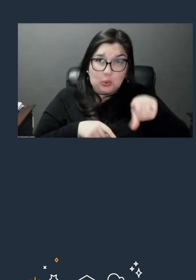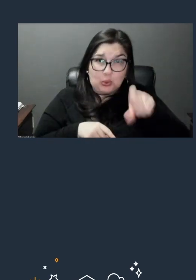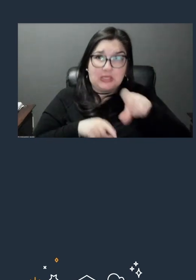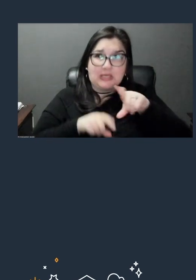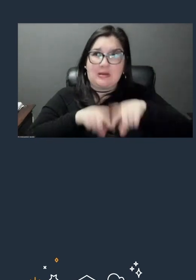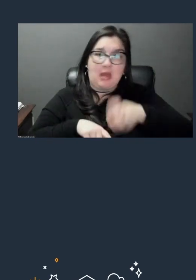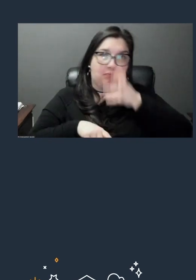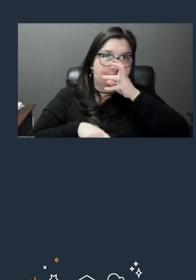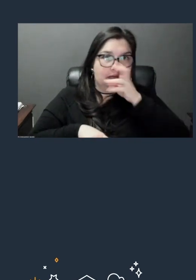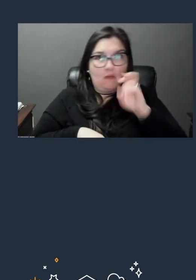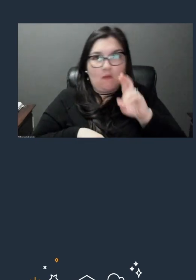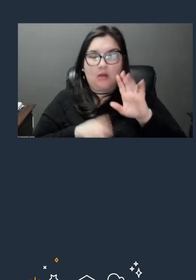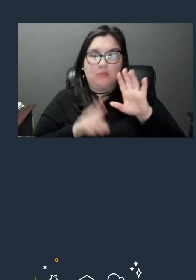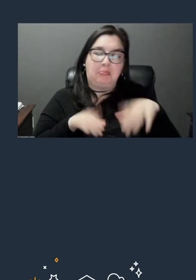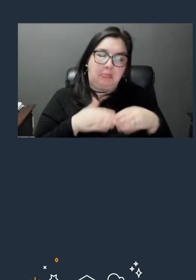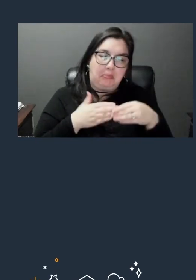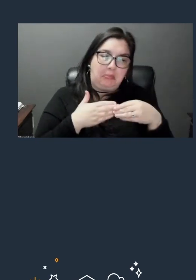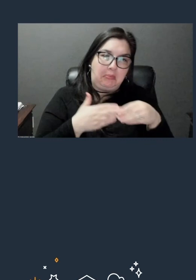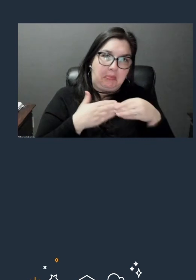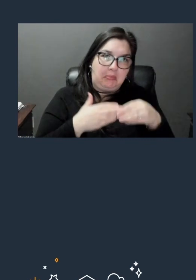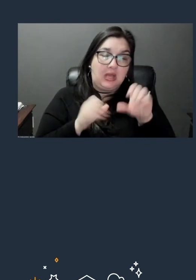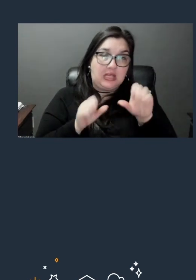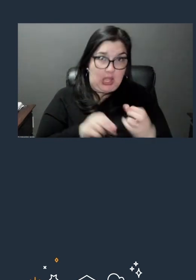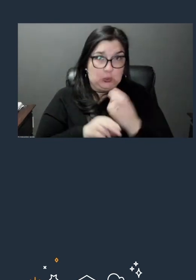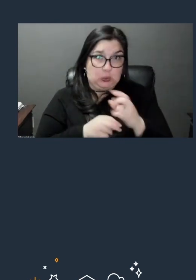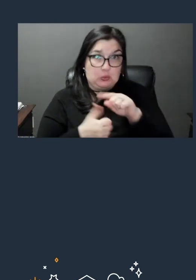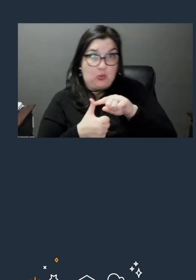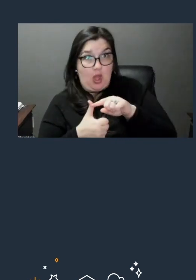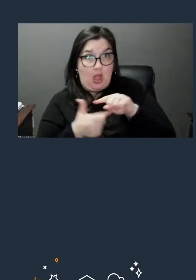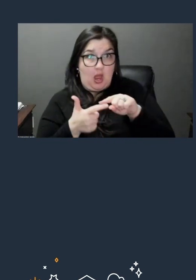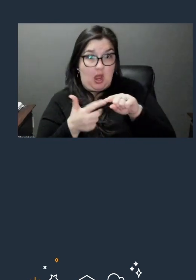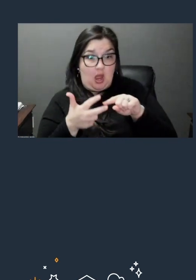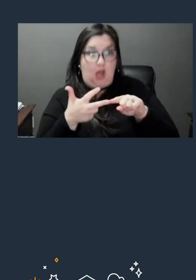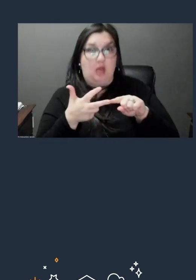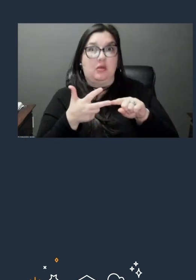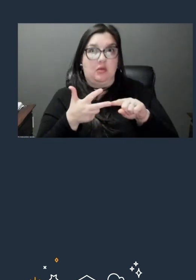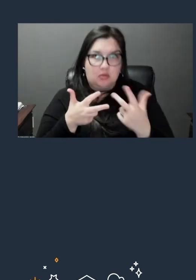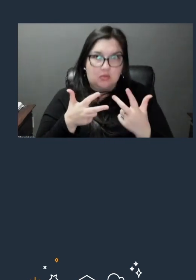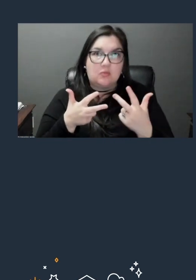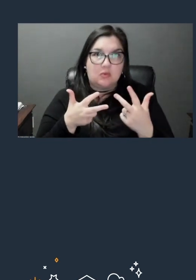you can use one or more of these techniques to validate it. Yeah, I mean, I especially like